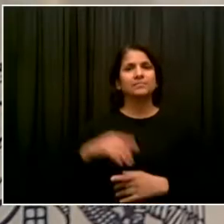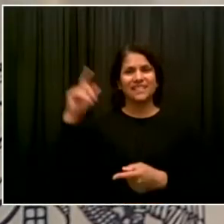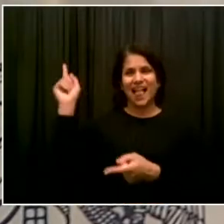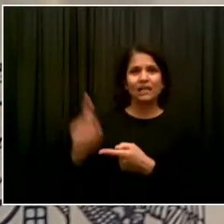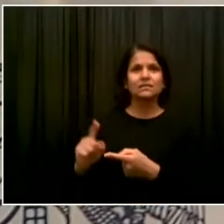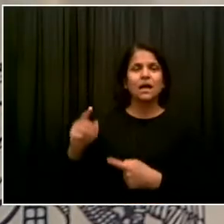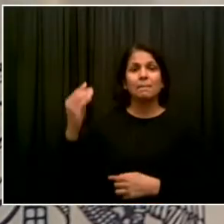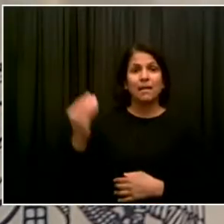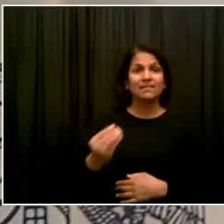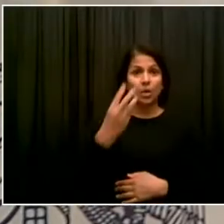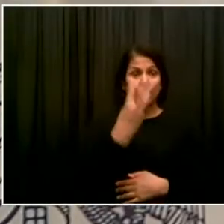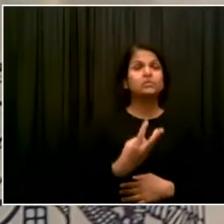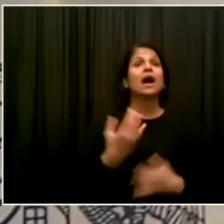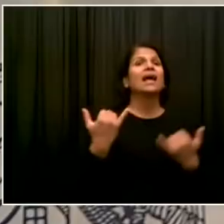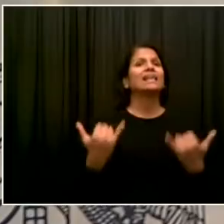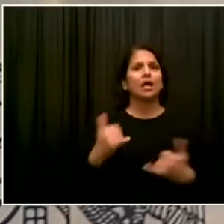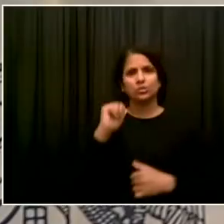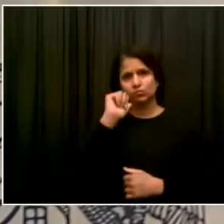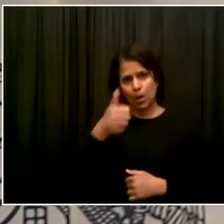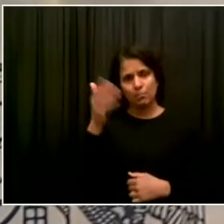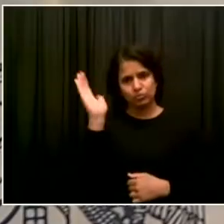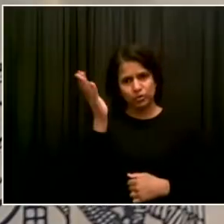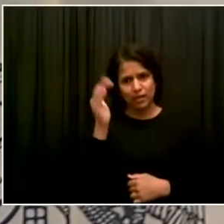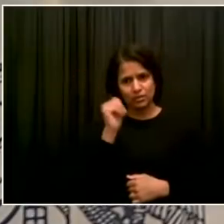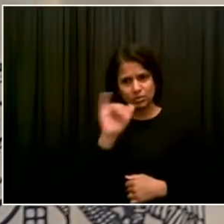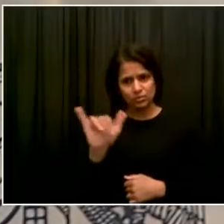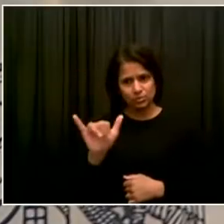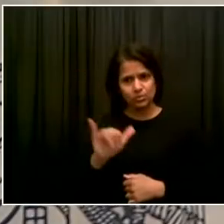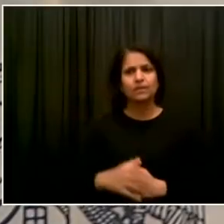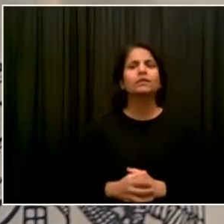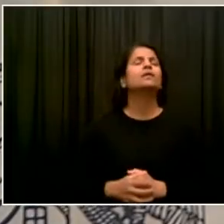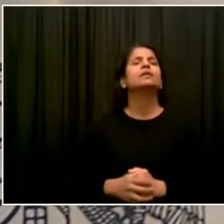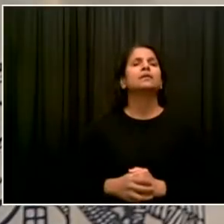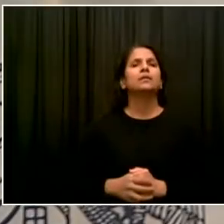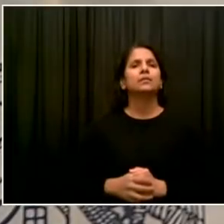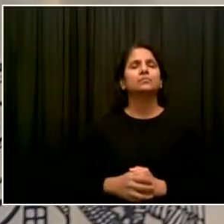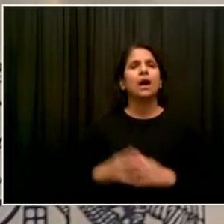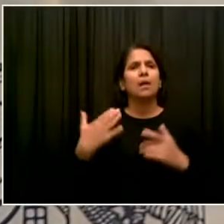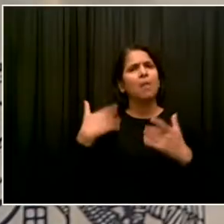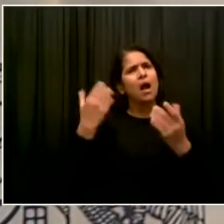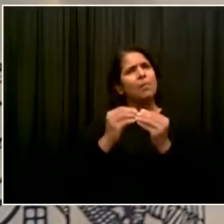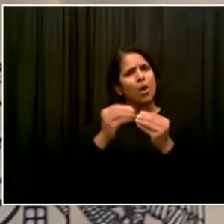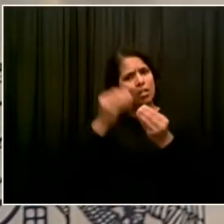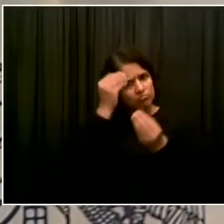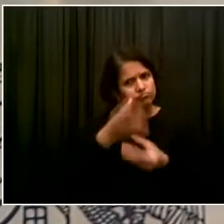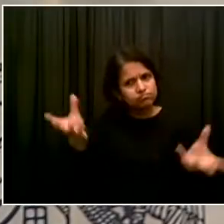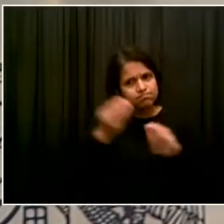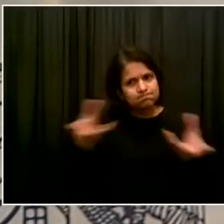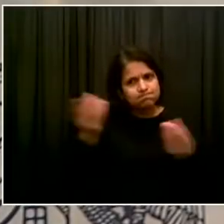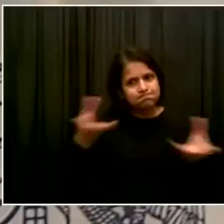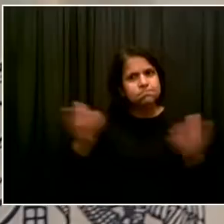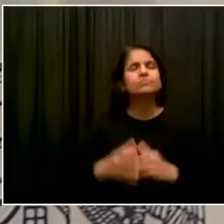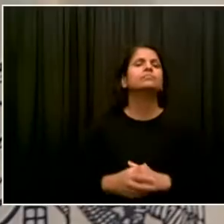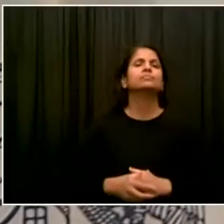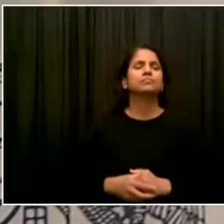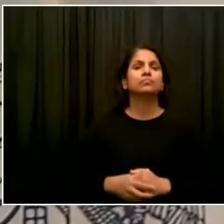WE ARE GOING TO HAVE ANOTHER PRESS CONFERENCE TOMORROW, WE HAD A REDUCED NUMBER OF PRES S CONFERENCES AS WE WE RECLOSING OUT OUR ADMINISTRAITON BUT GIVING US